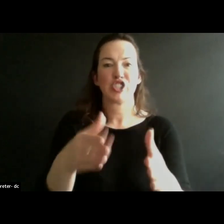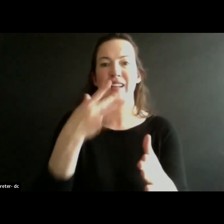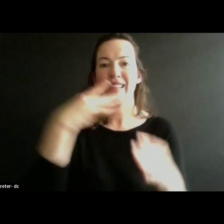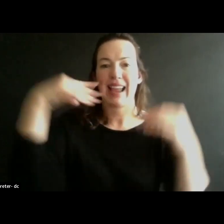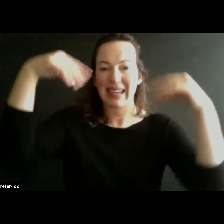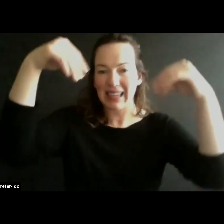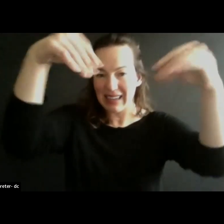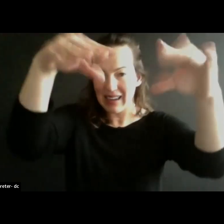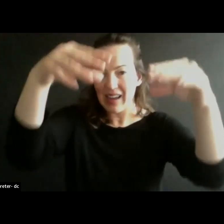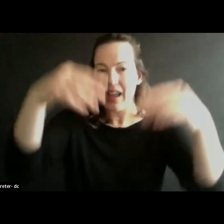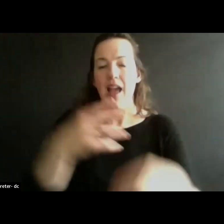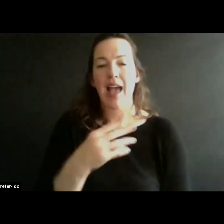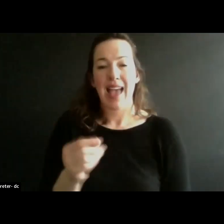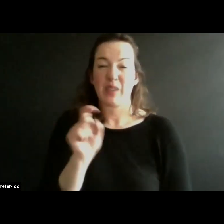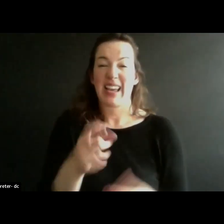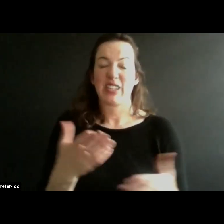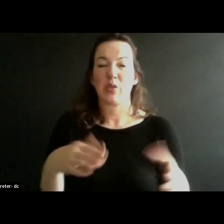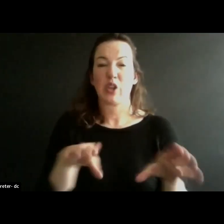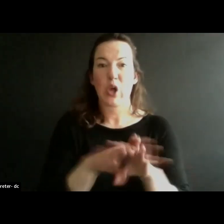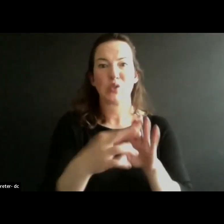long ago, and we actually had to close down registration because there were more people